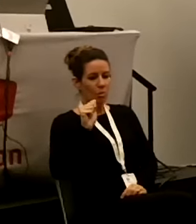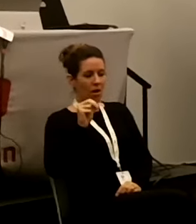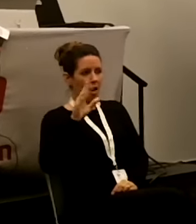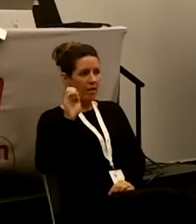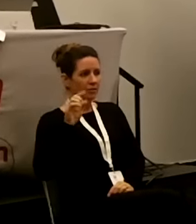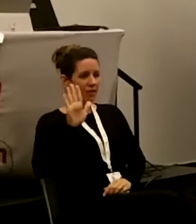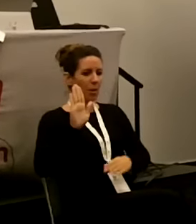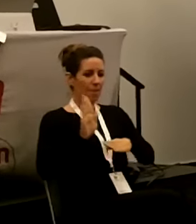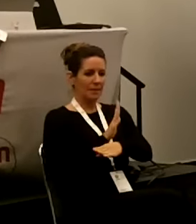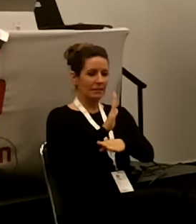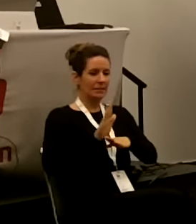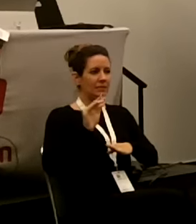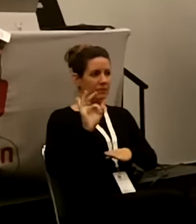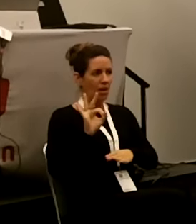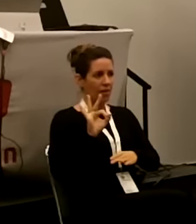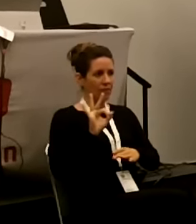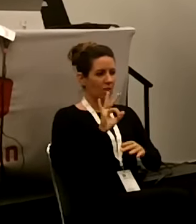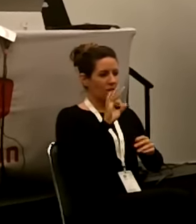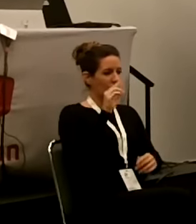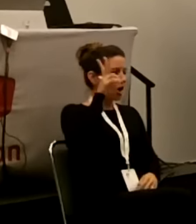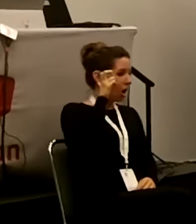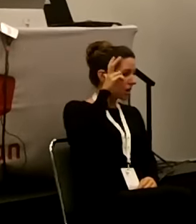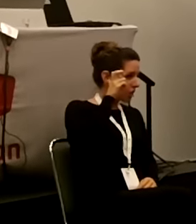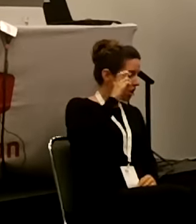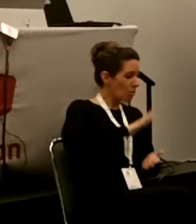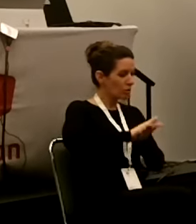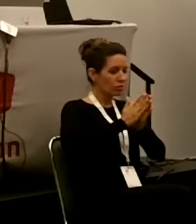they're in the business of turning audio into text.